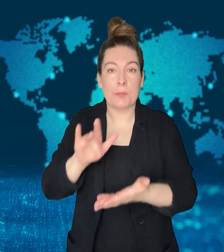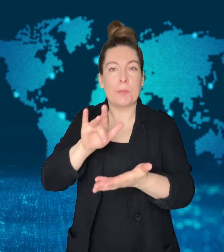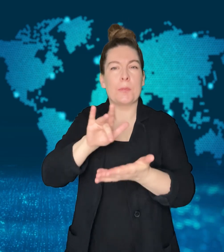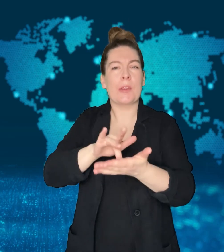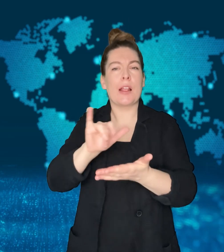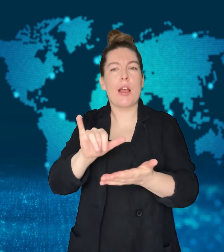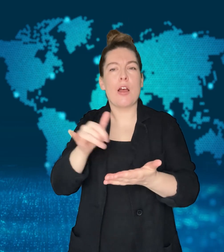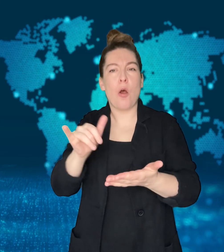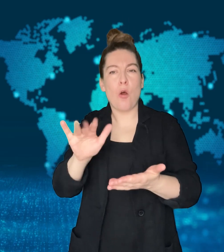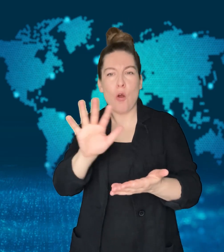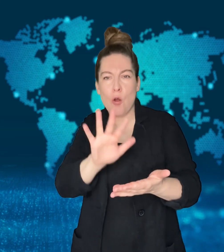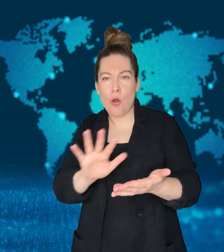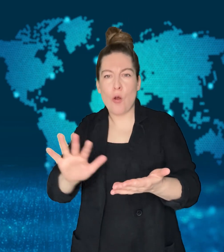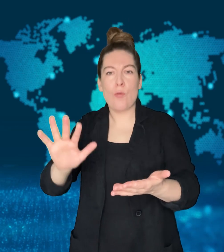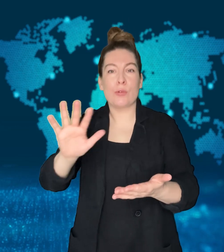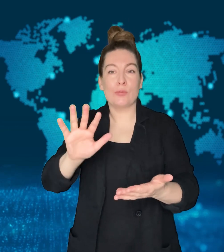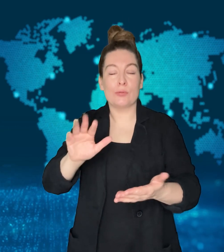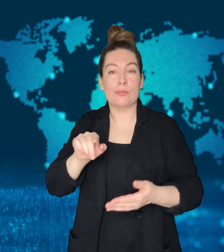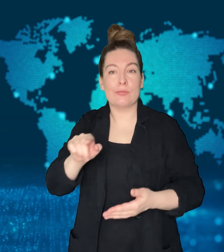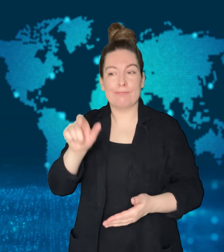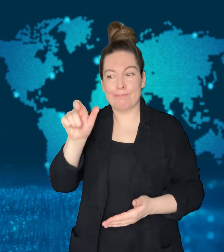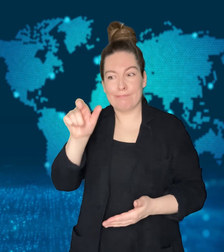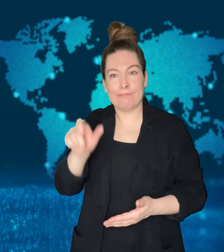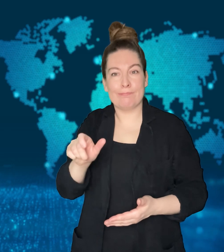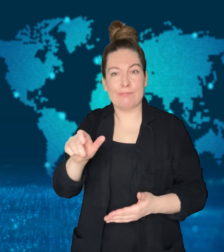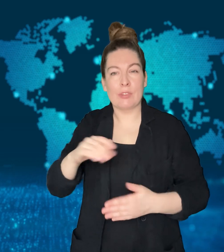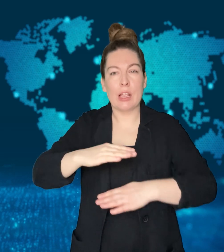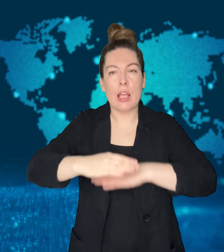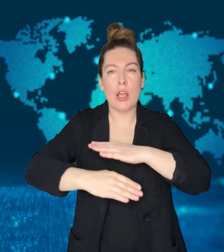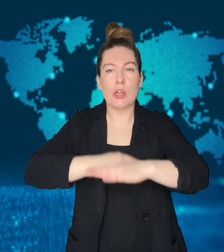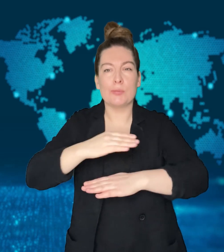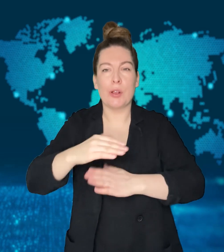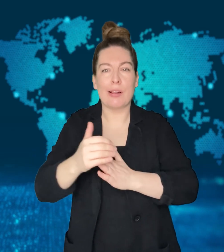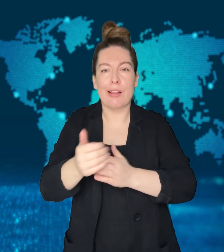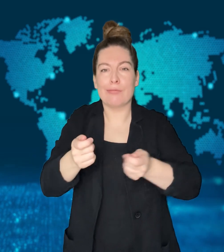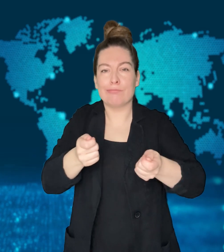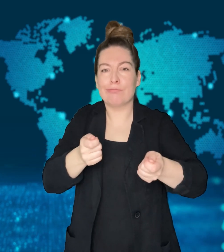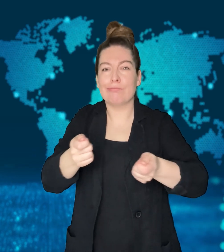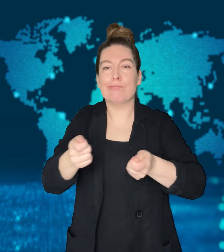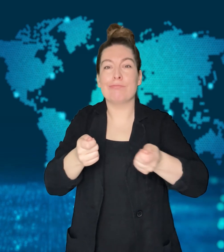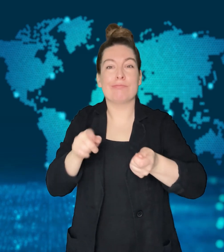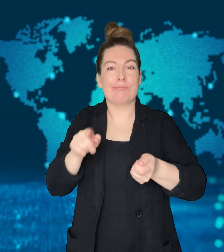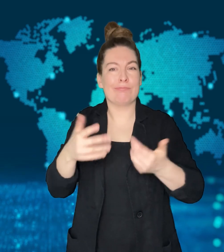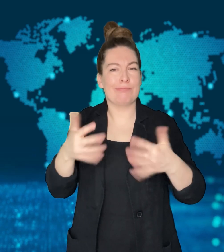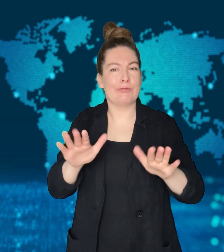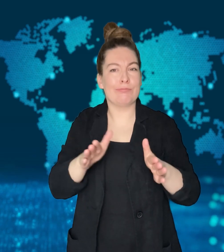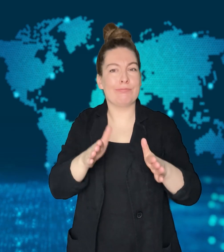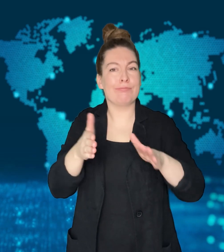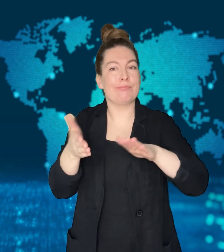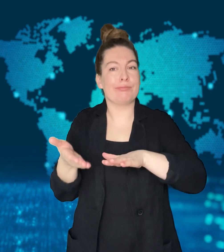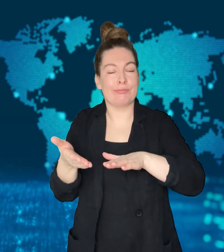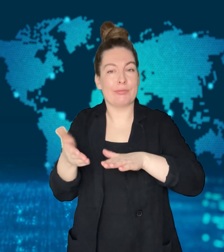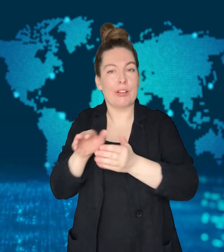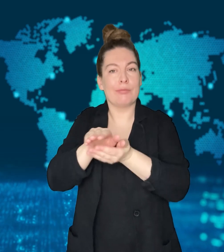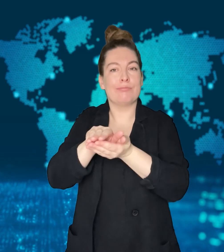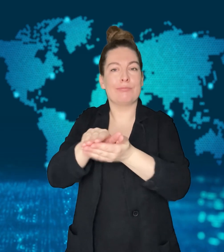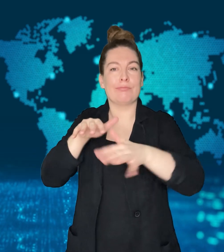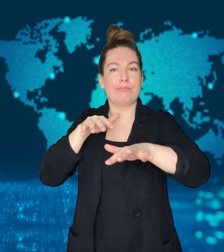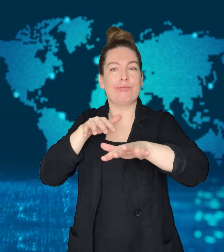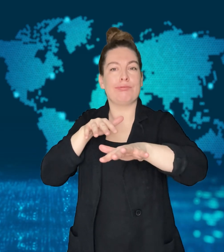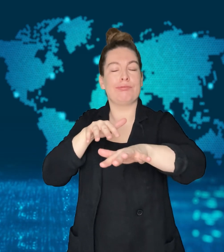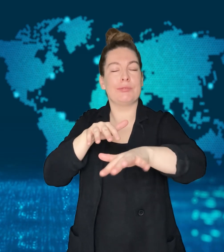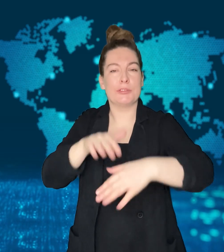Hezbollah leader's funeral